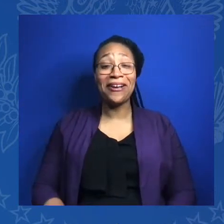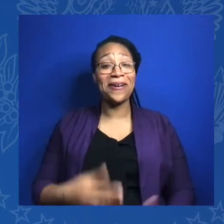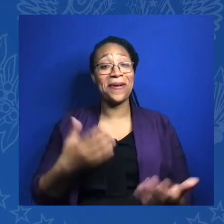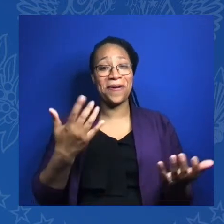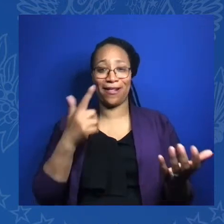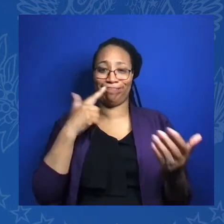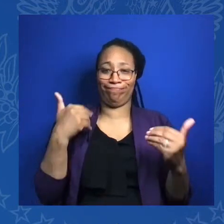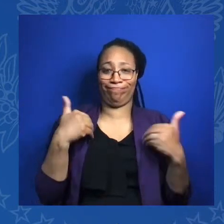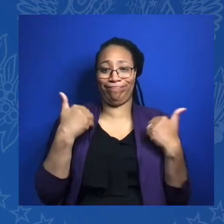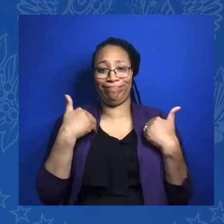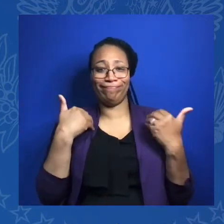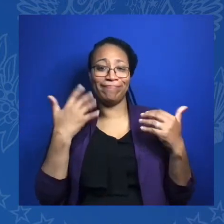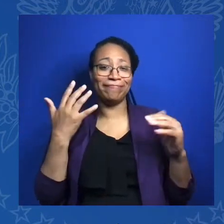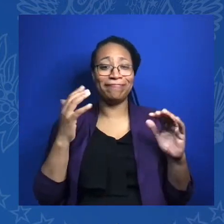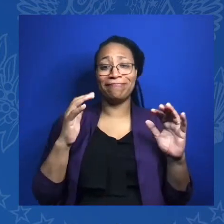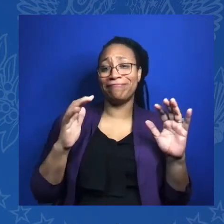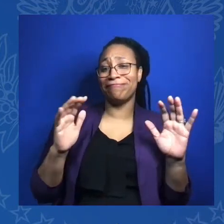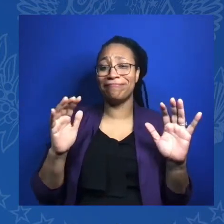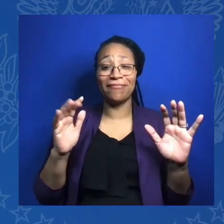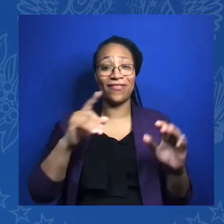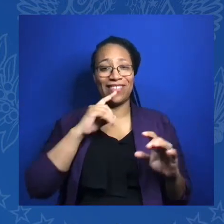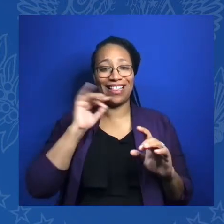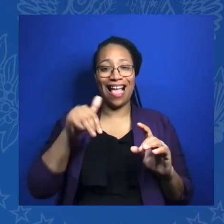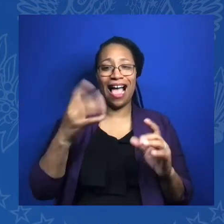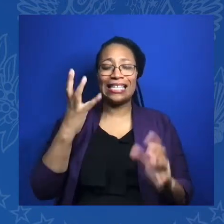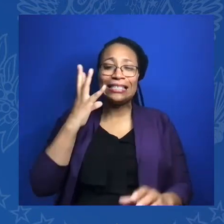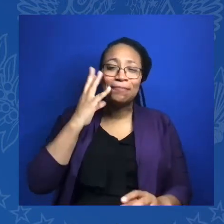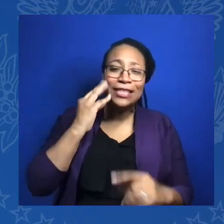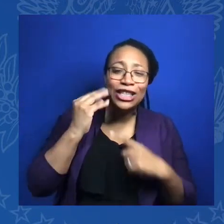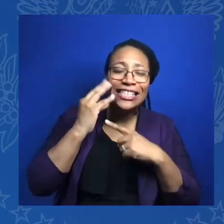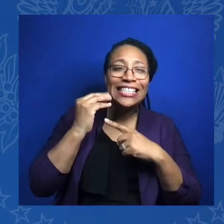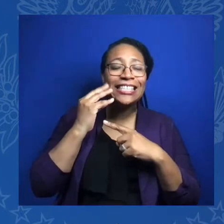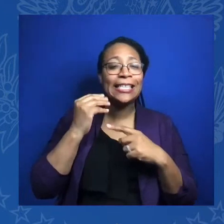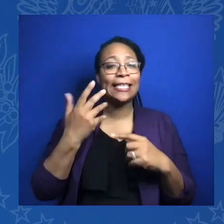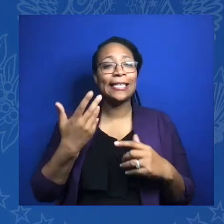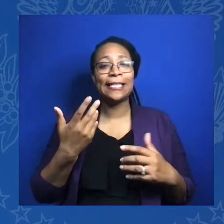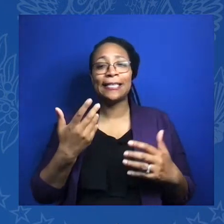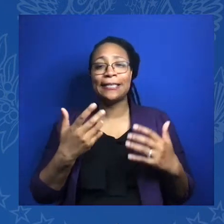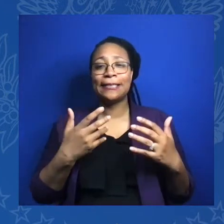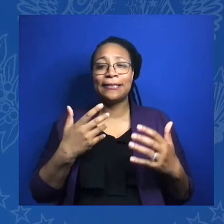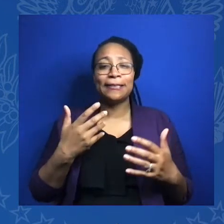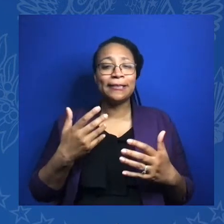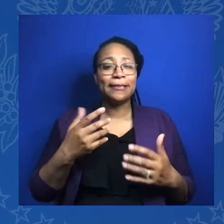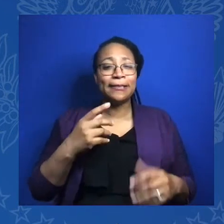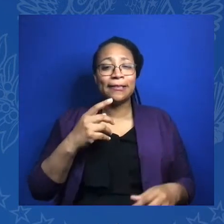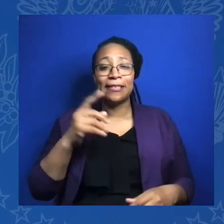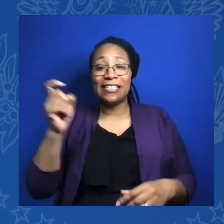You say I'm ancient? I say I'm wise. You say I'm over the hill?